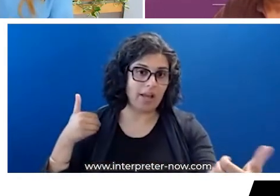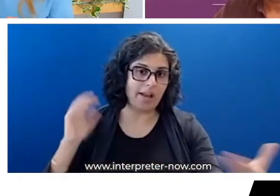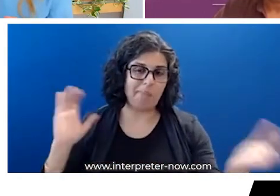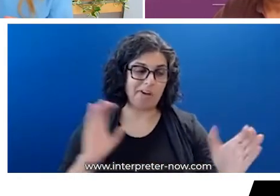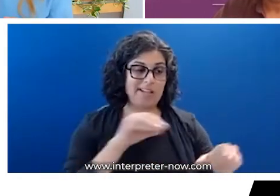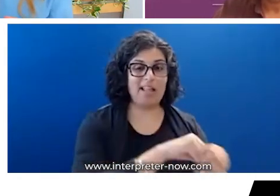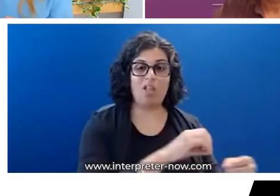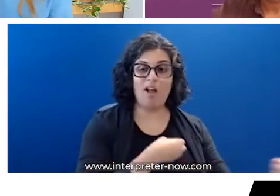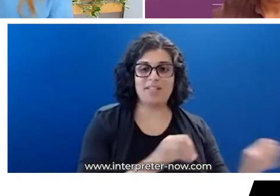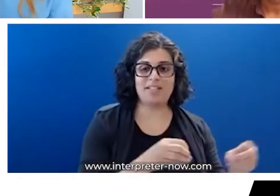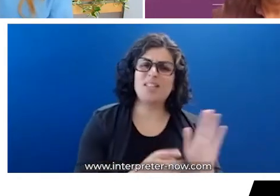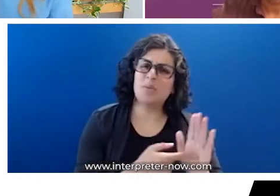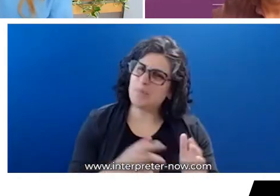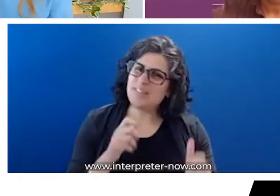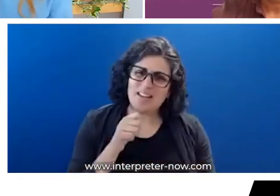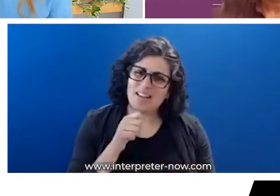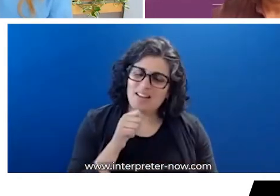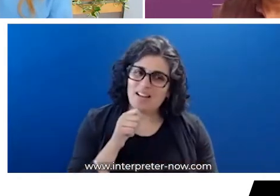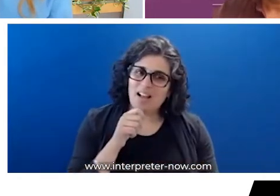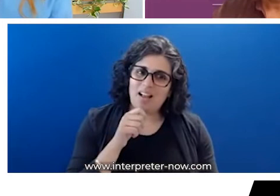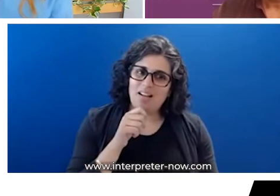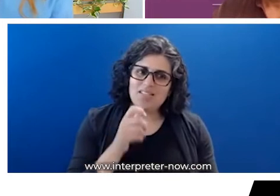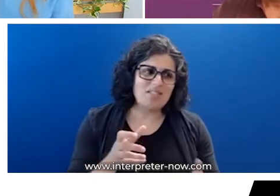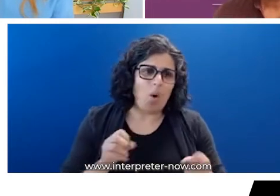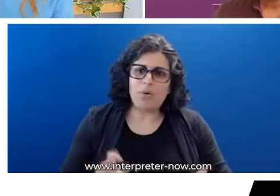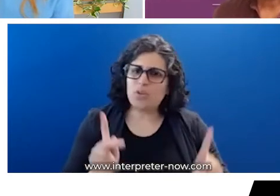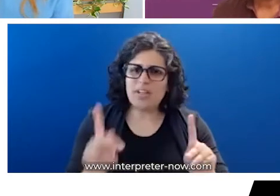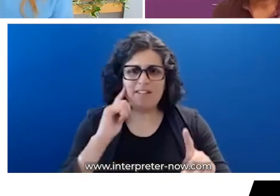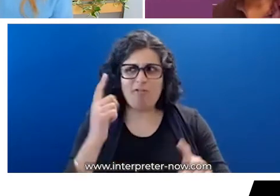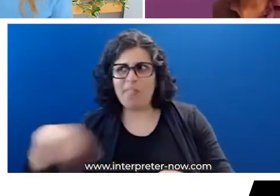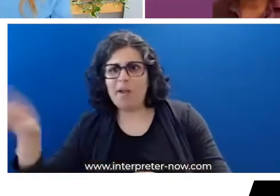lack of opportunities as a result of that as well. Yeah, absolutely.